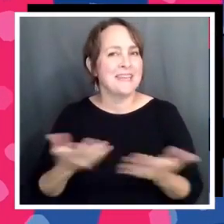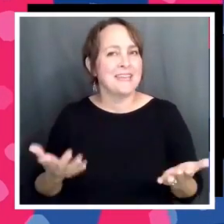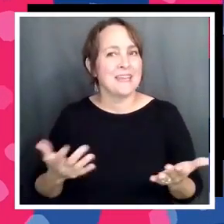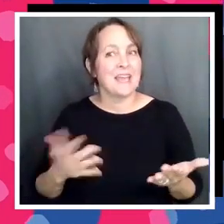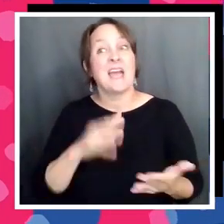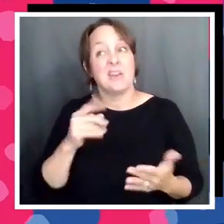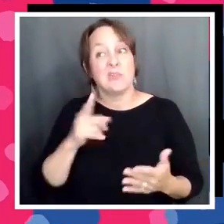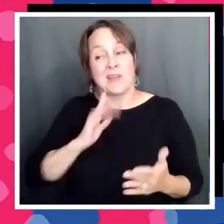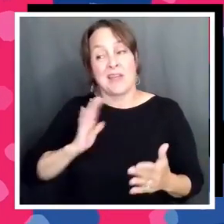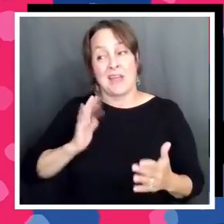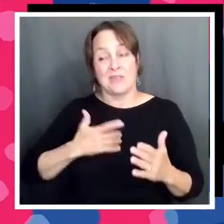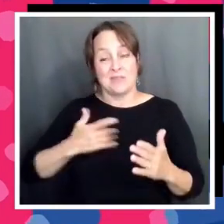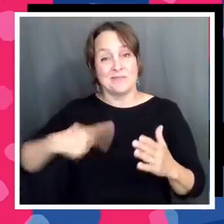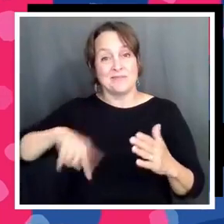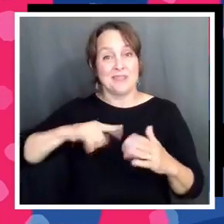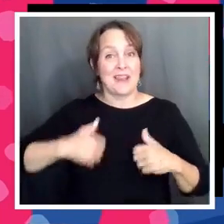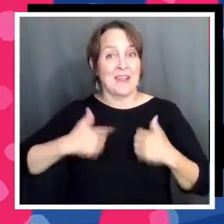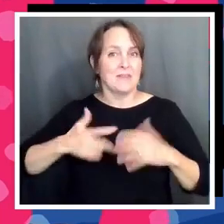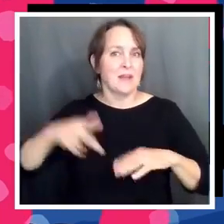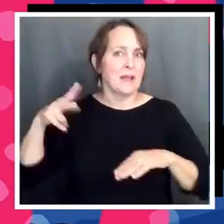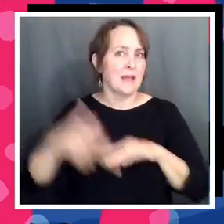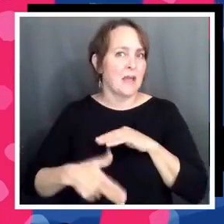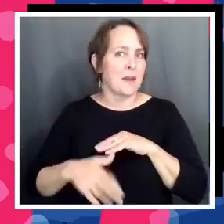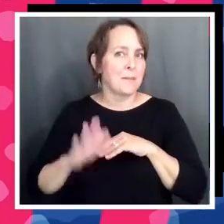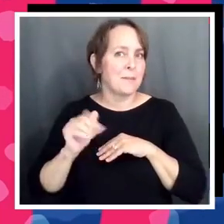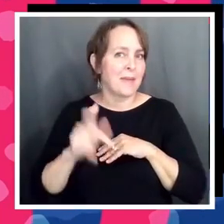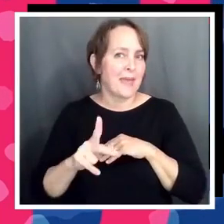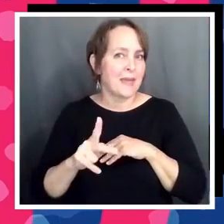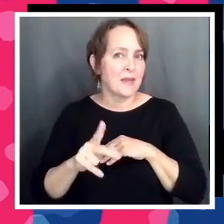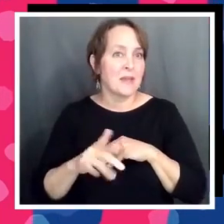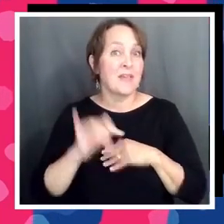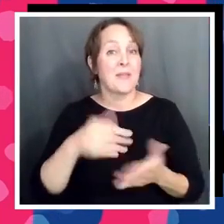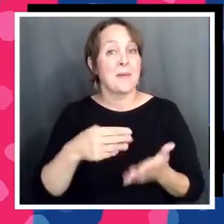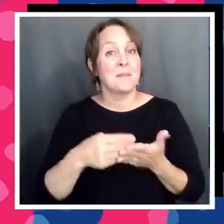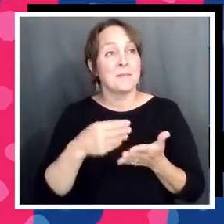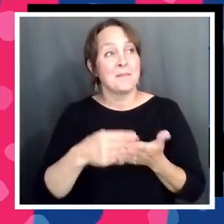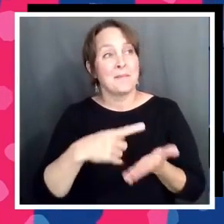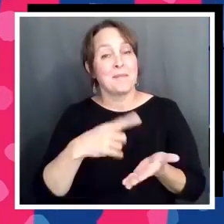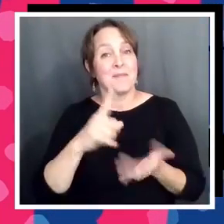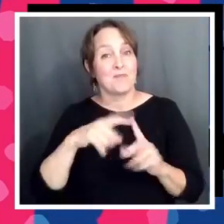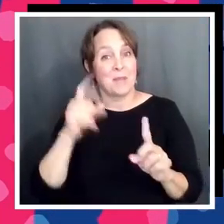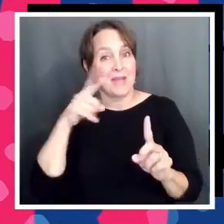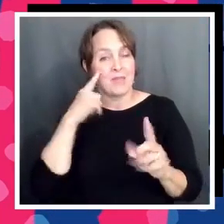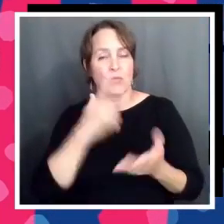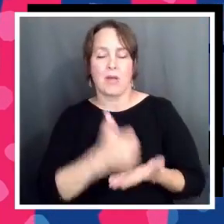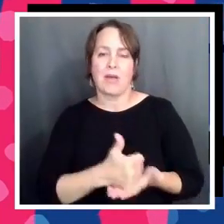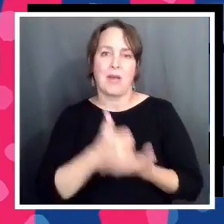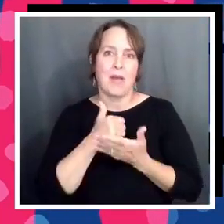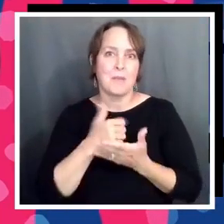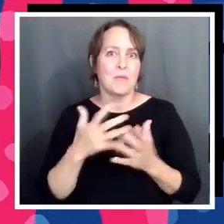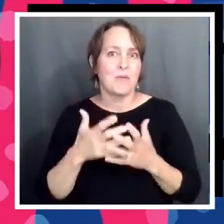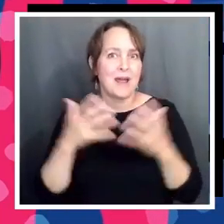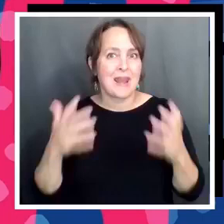INCOME AND SAVINGS.